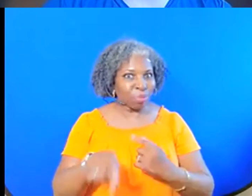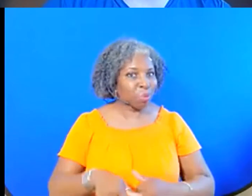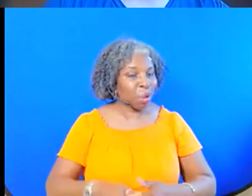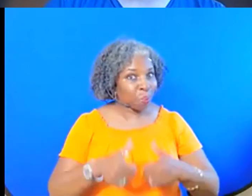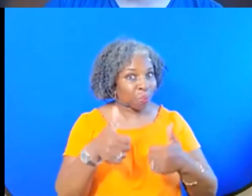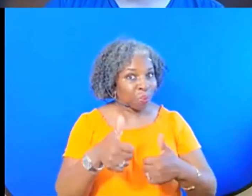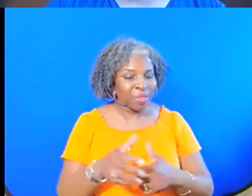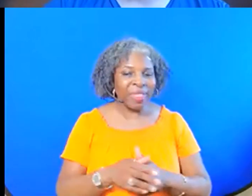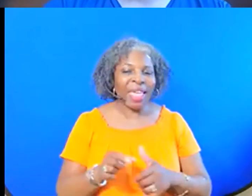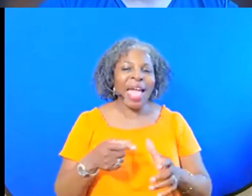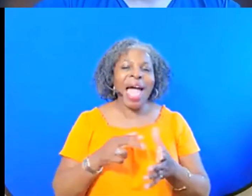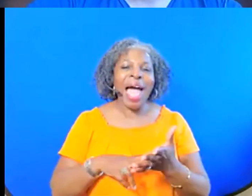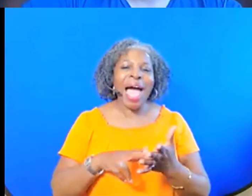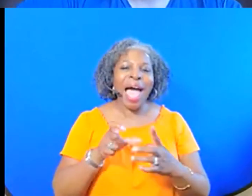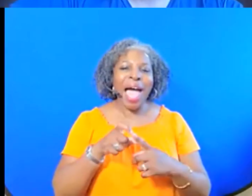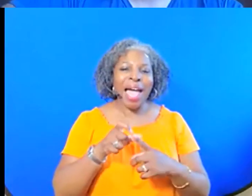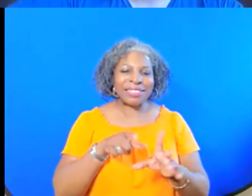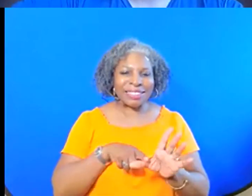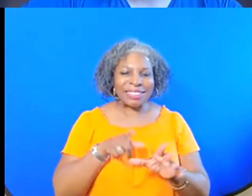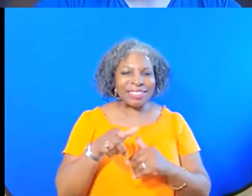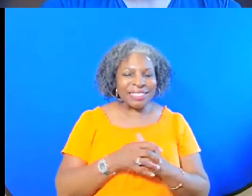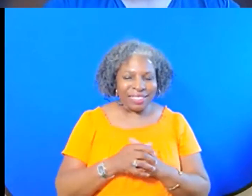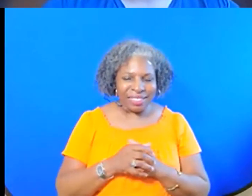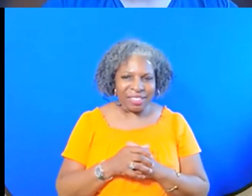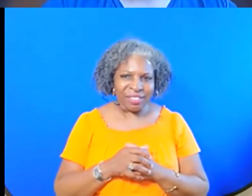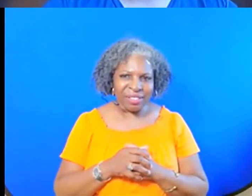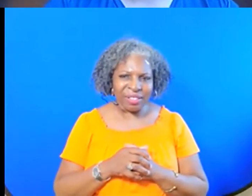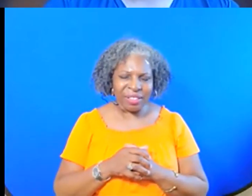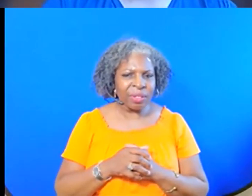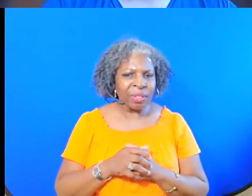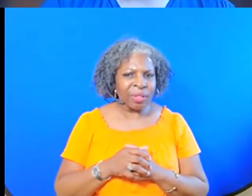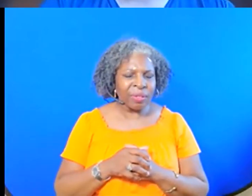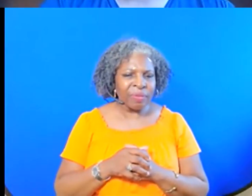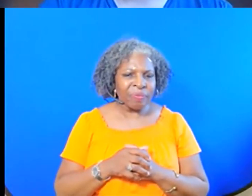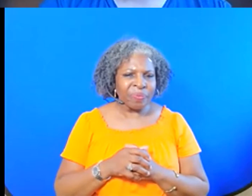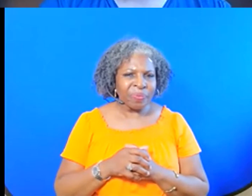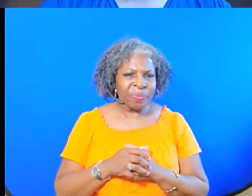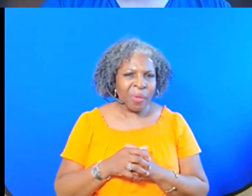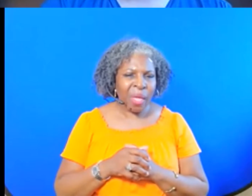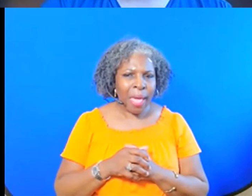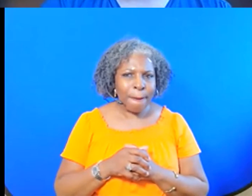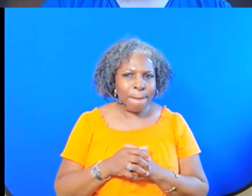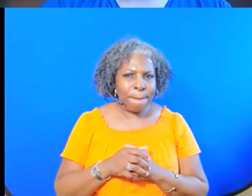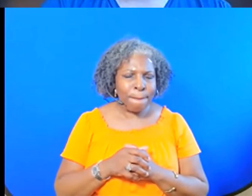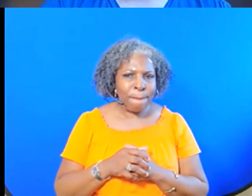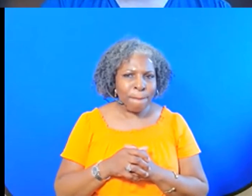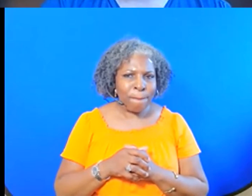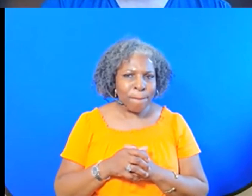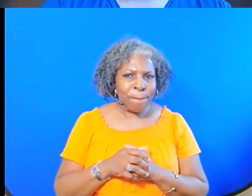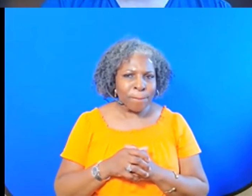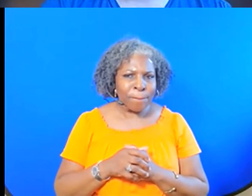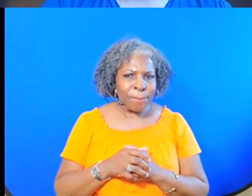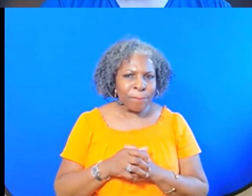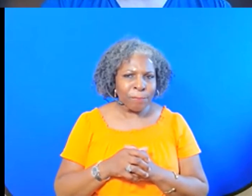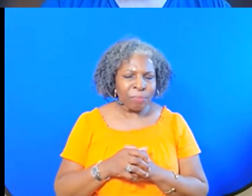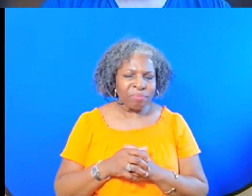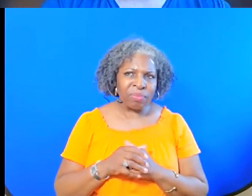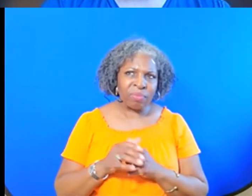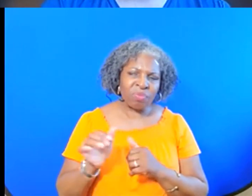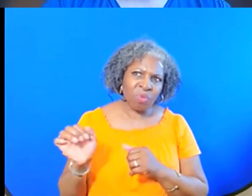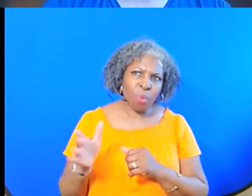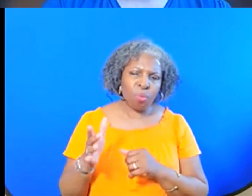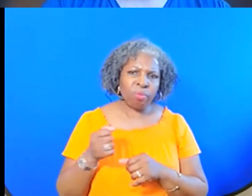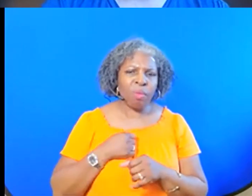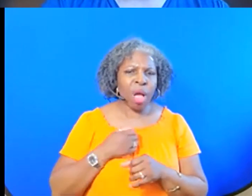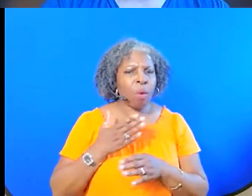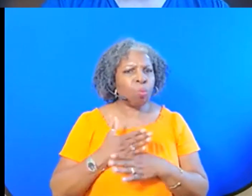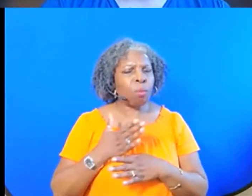Yeah, there's all the work I do now is based around the idea